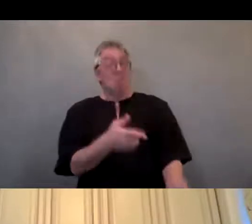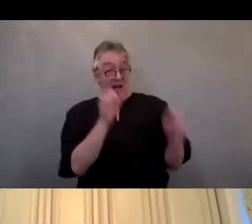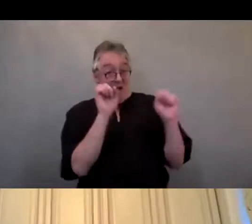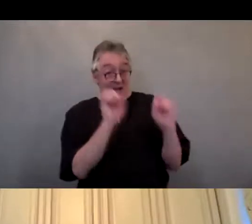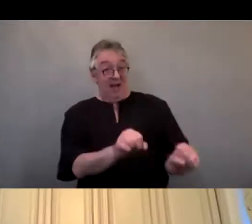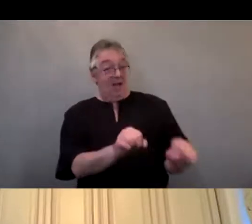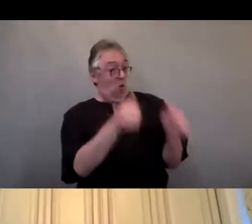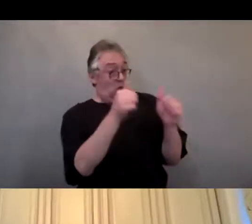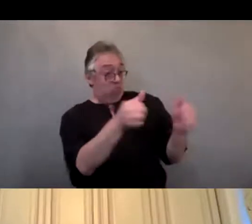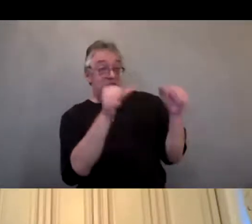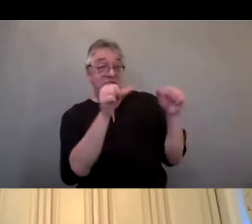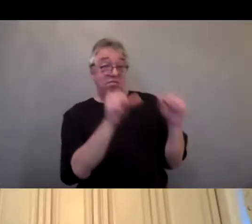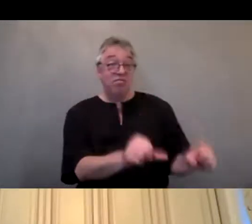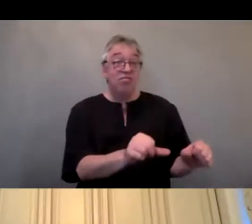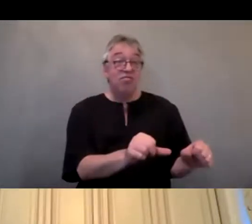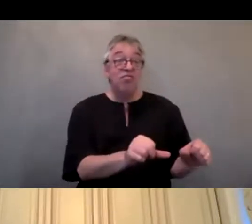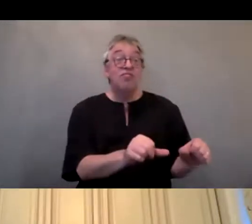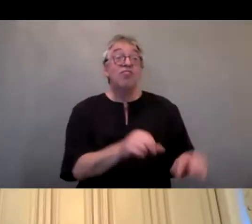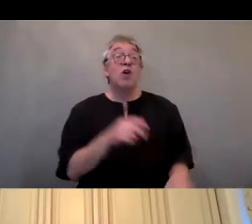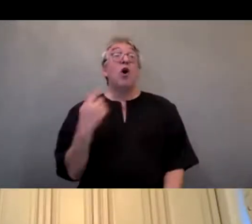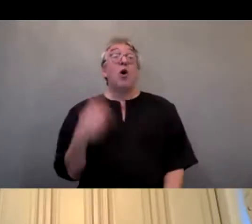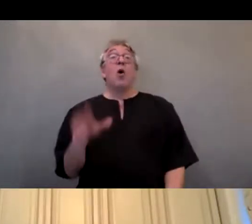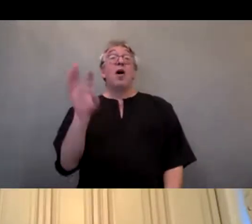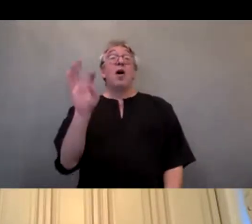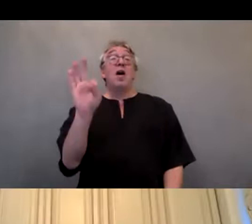people with single sided deafness, or asimilar